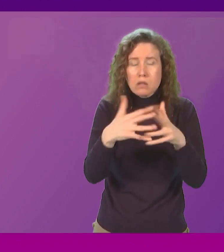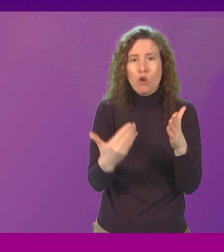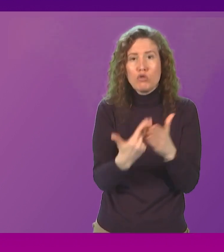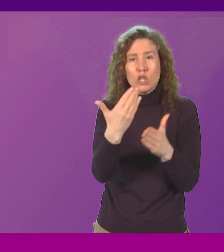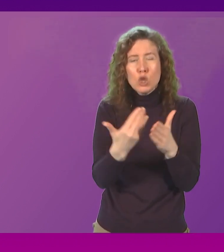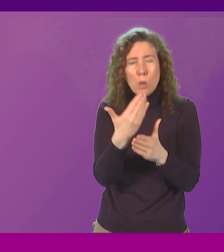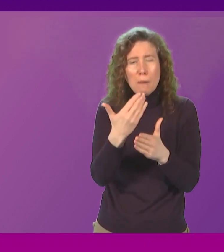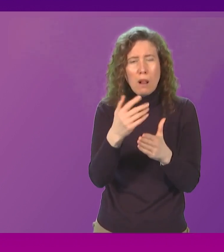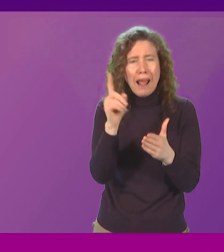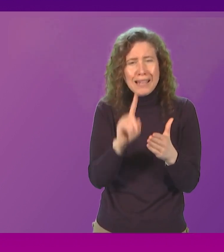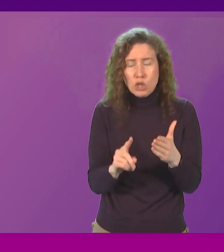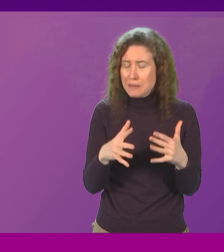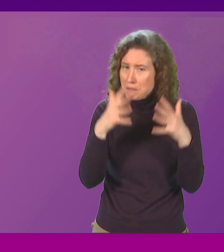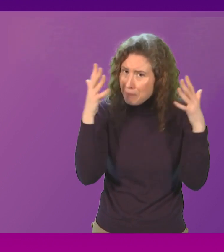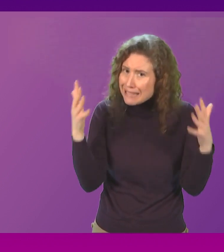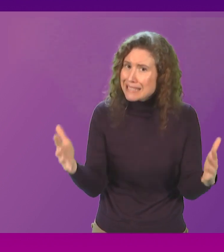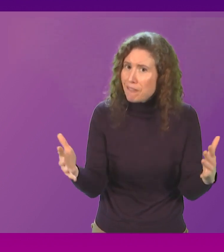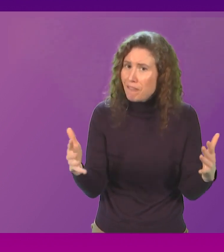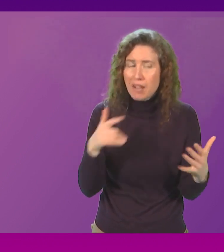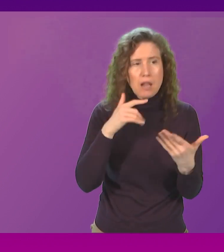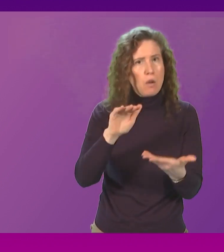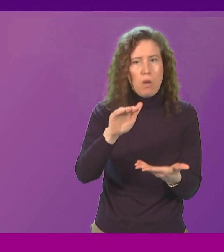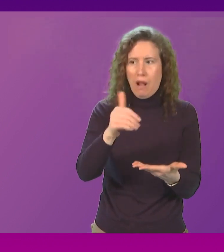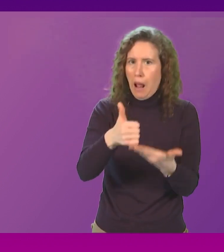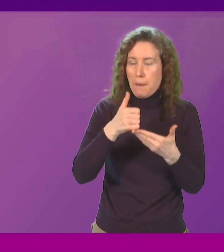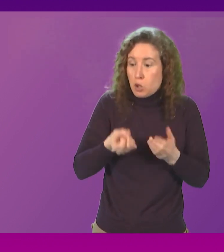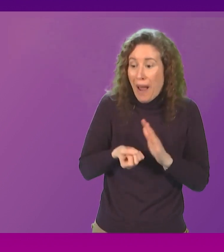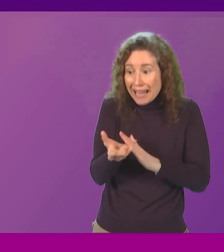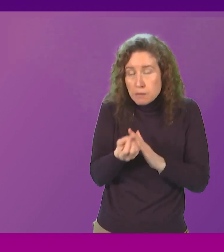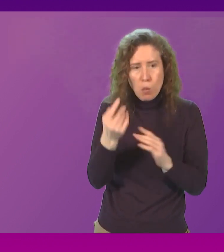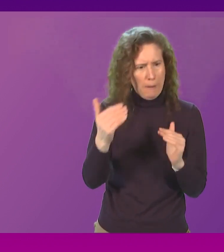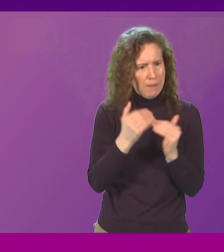That is massive, and it will enable us to export as well as meet our own needs.